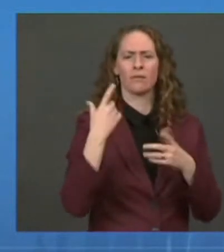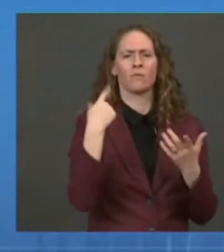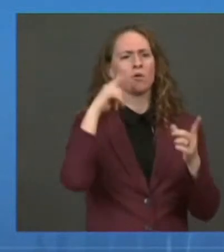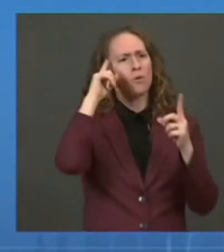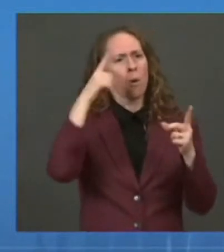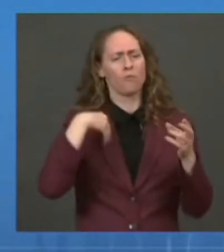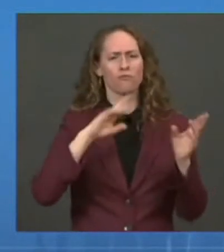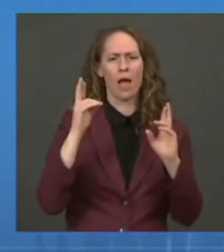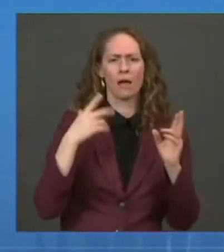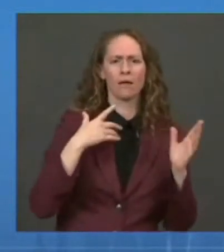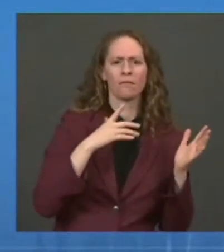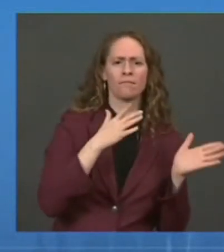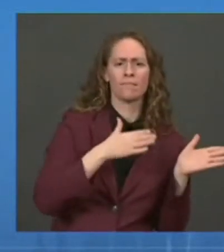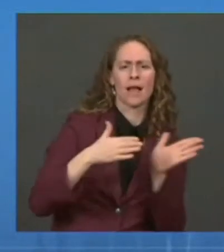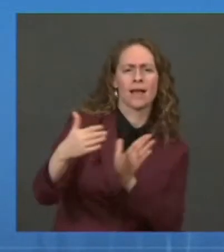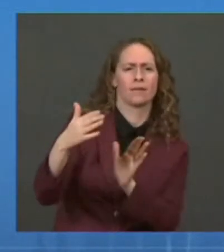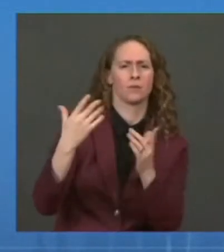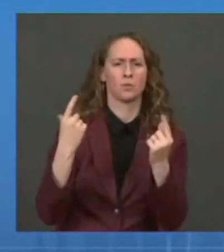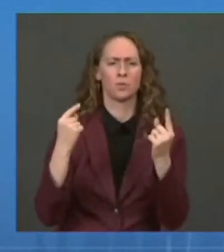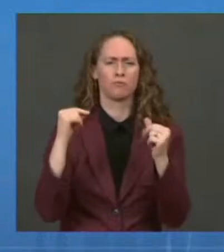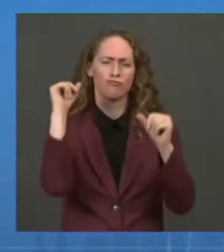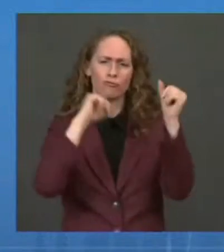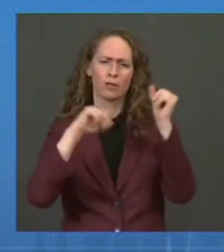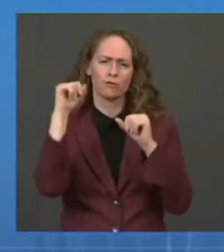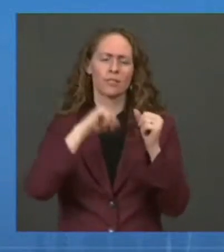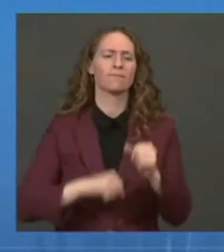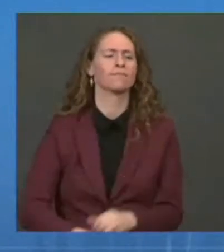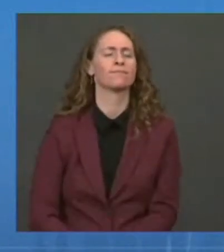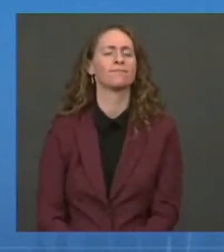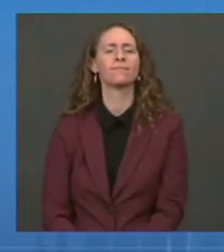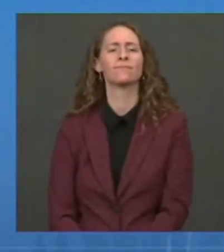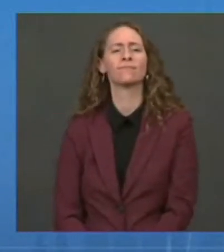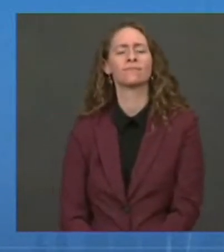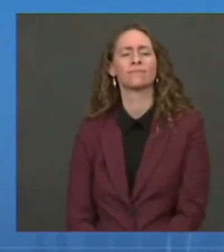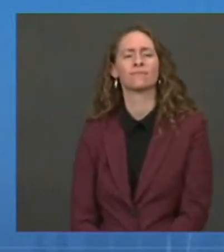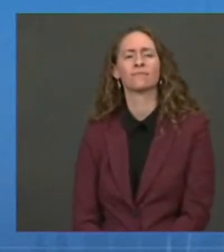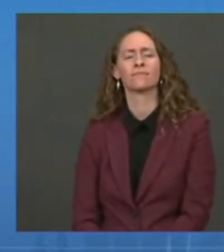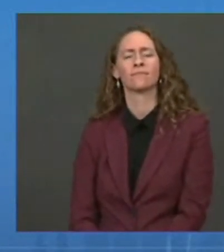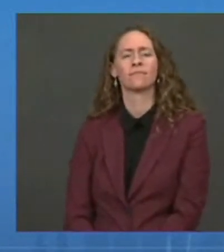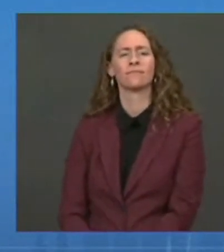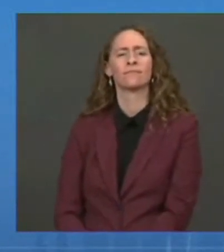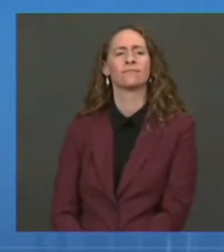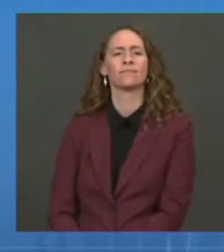STRATEGIES. WE ARE EQUIPPED AND PREPARED TO FIGHT THE OMICRON VARIANT HEAD